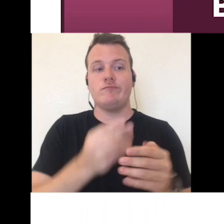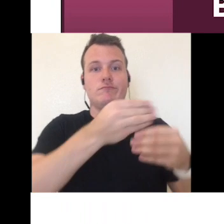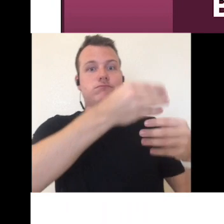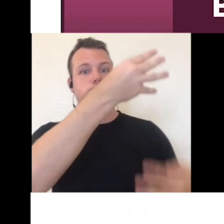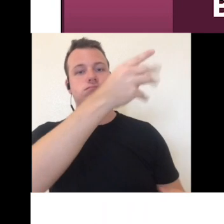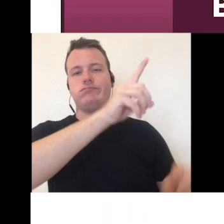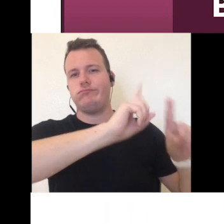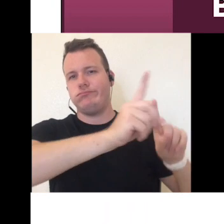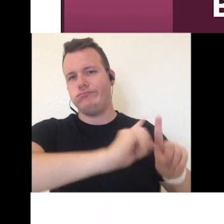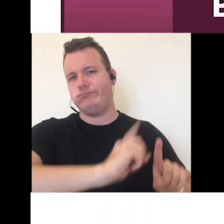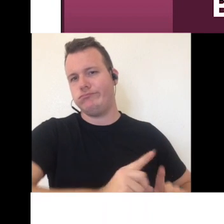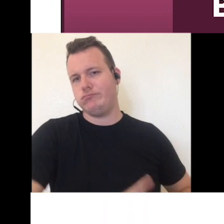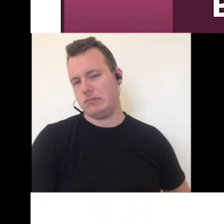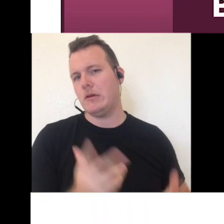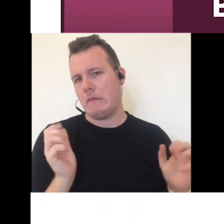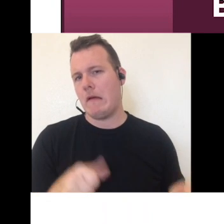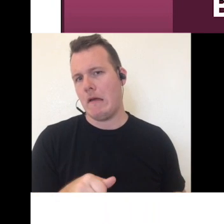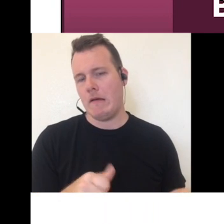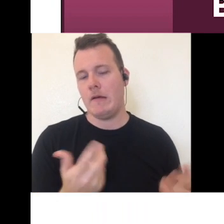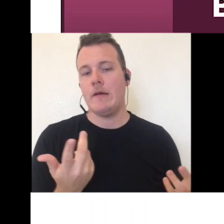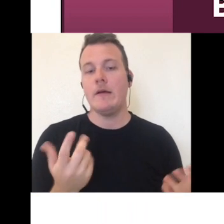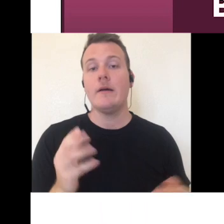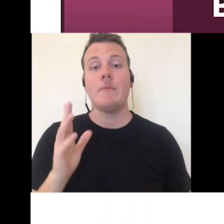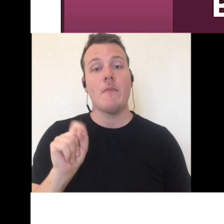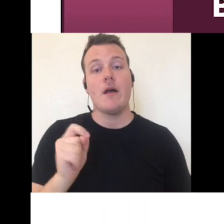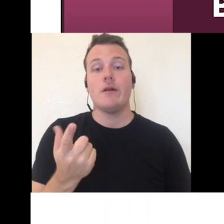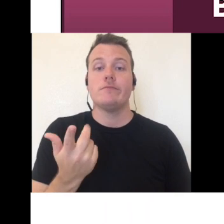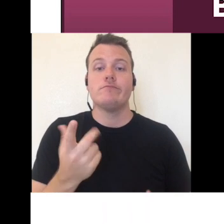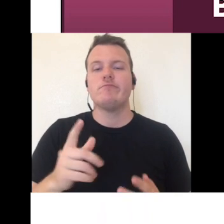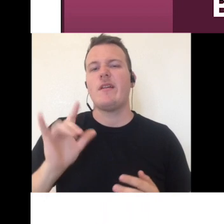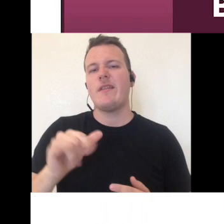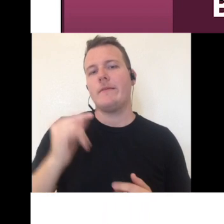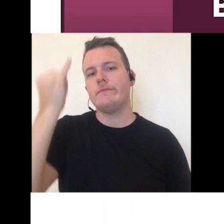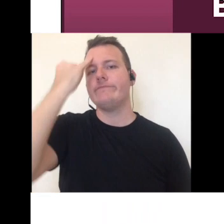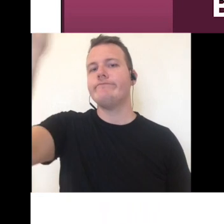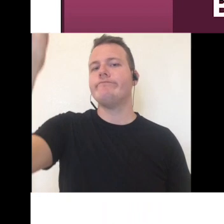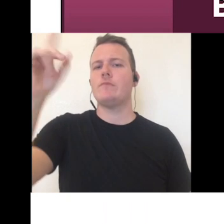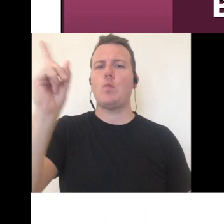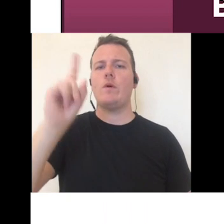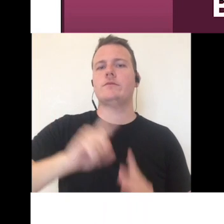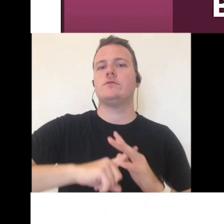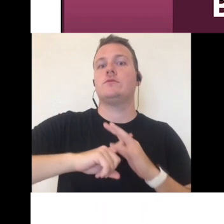course of the kinds of practices that we may want, but it is at least an idea of